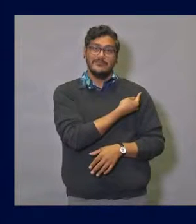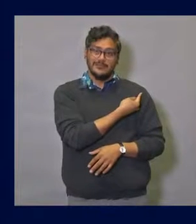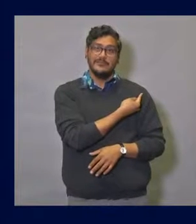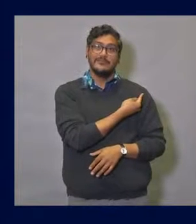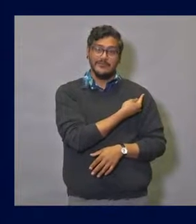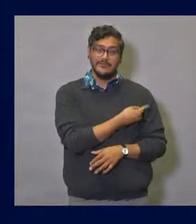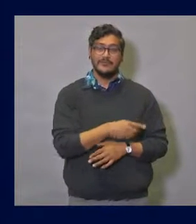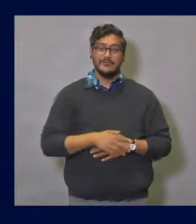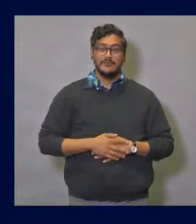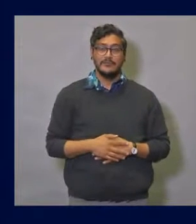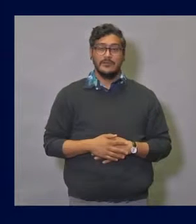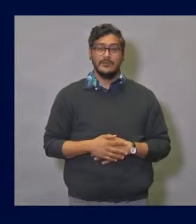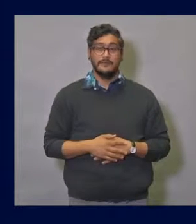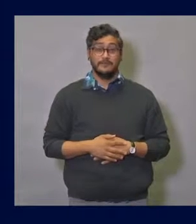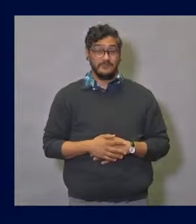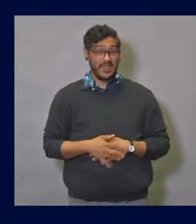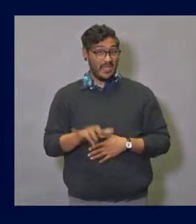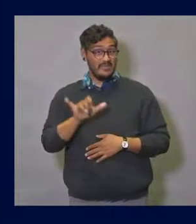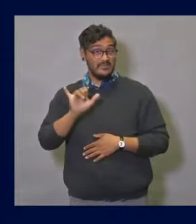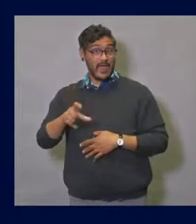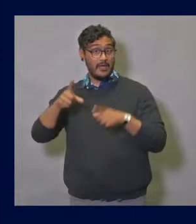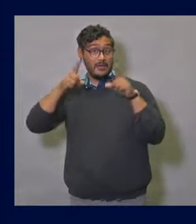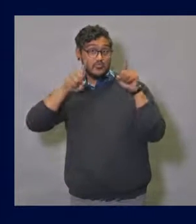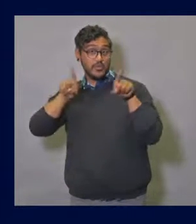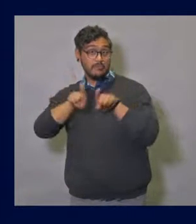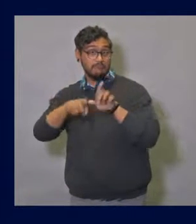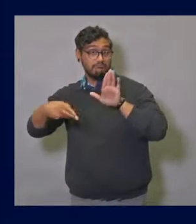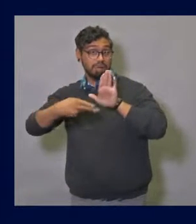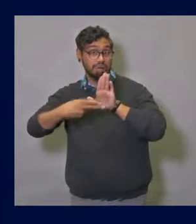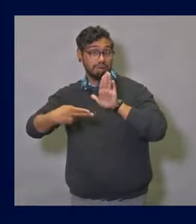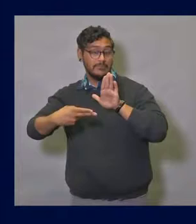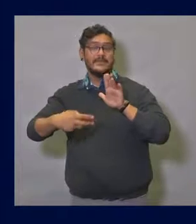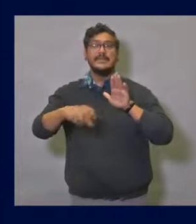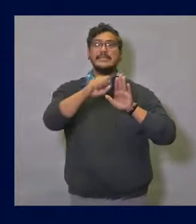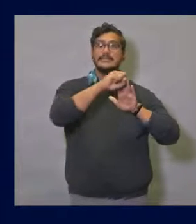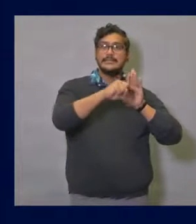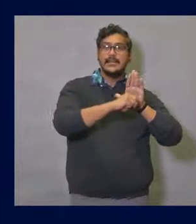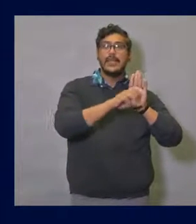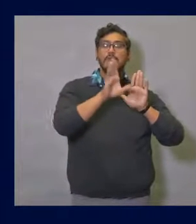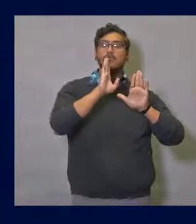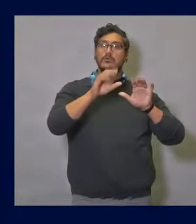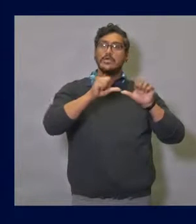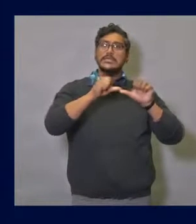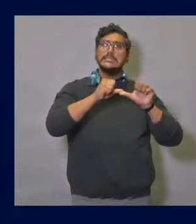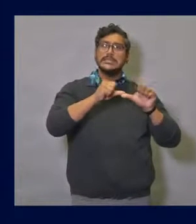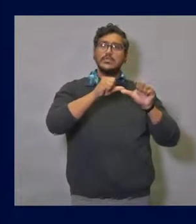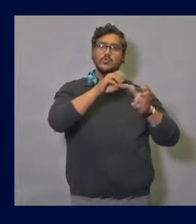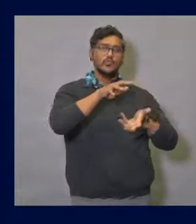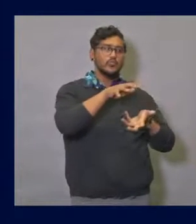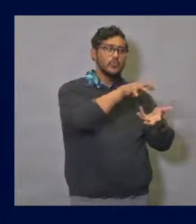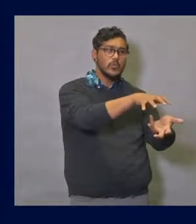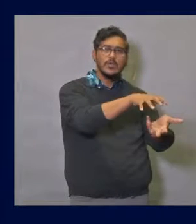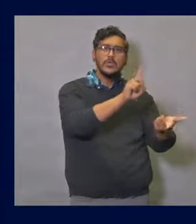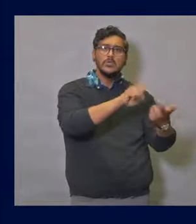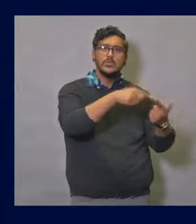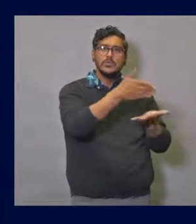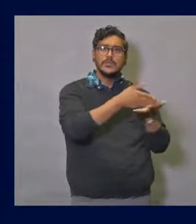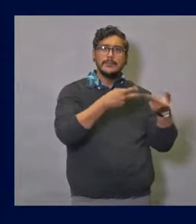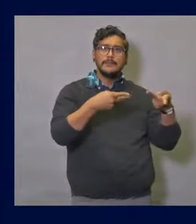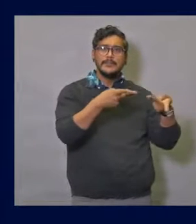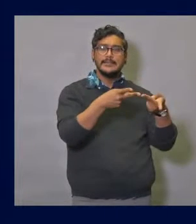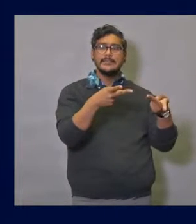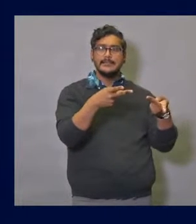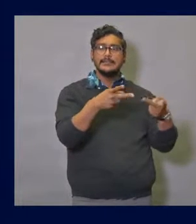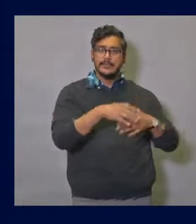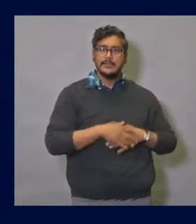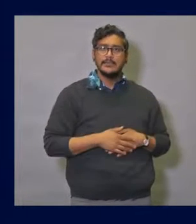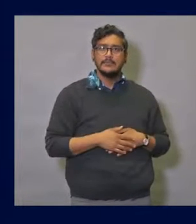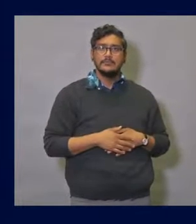VACUNACIÓN PUEDAN LOGRAR MEJOR